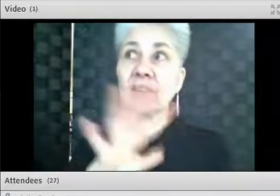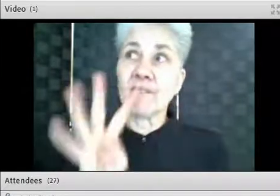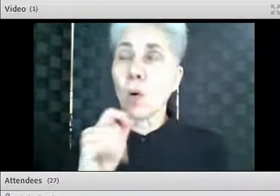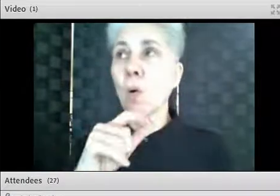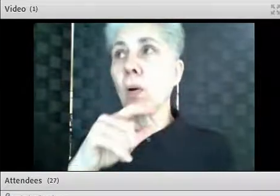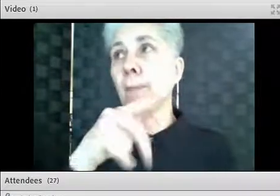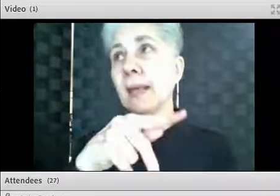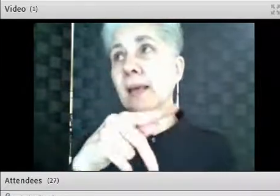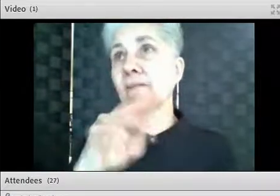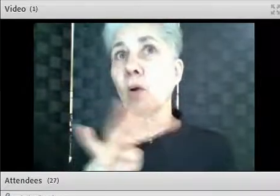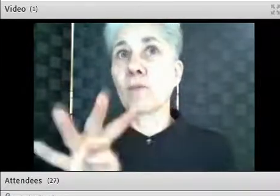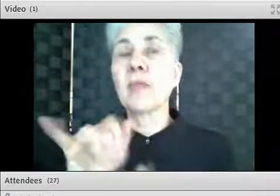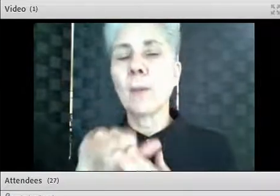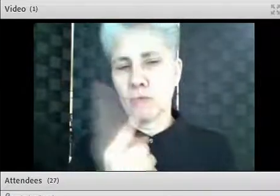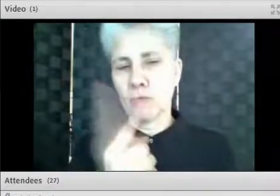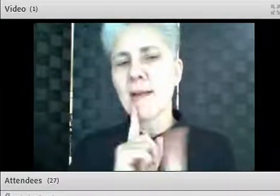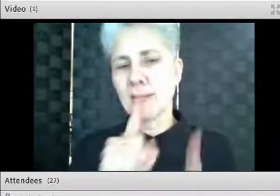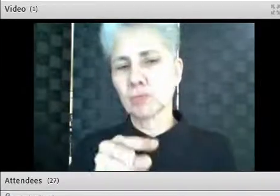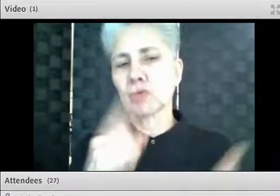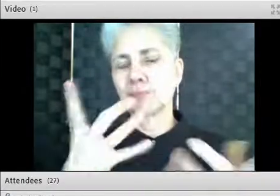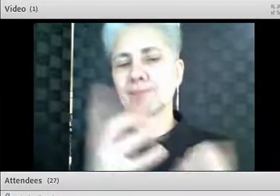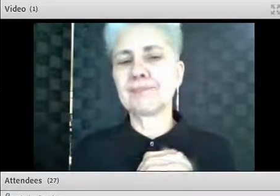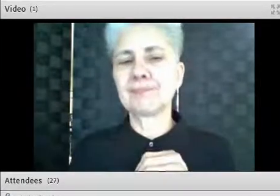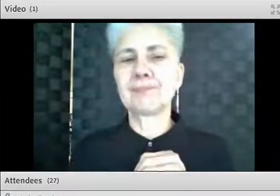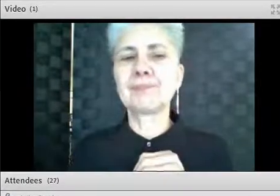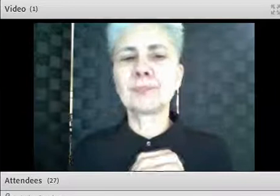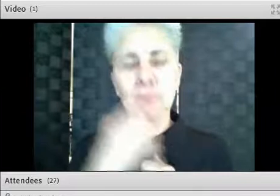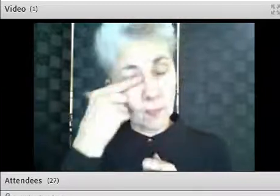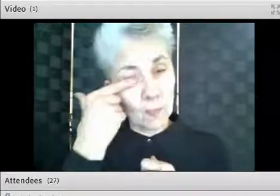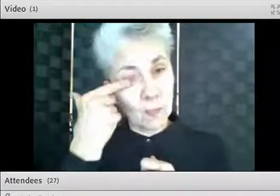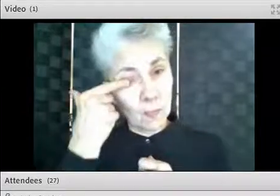would be a correct answer as far as I'm concerned,